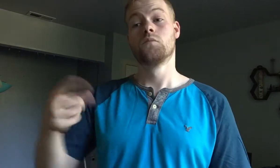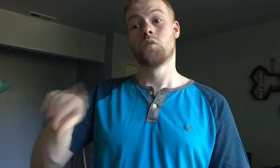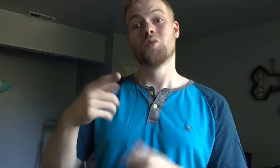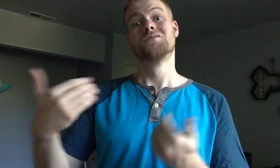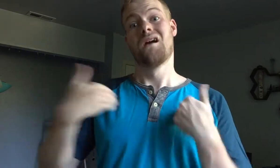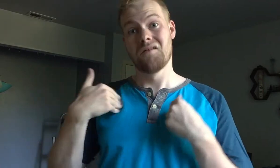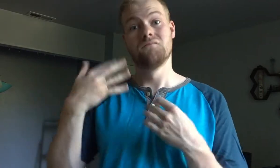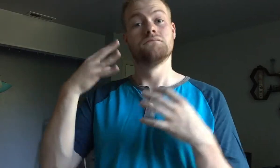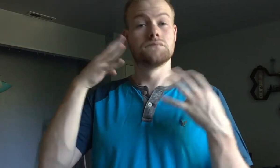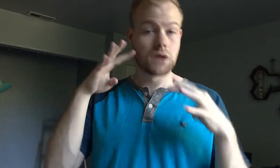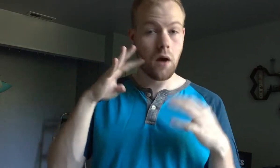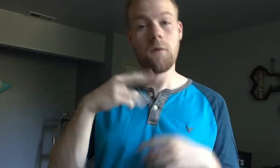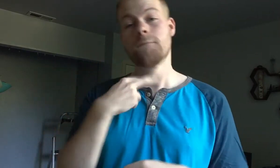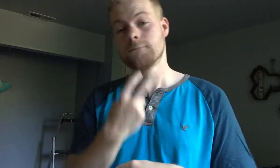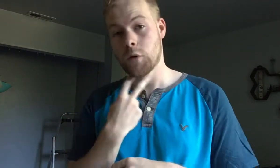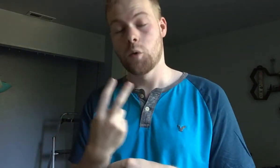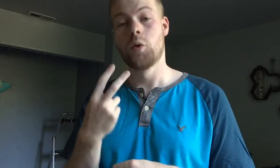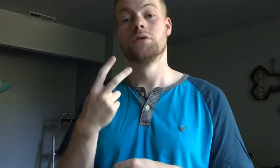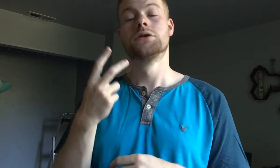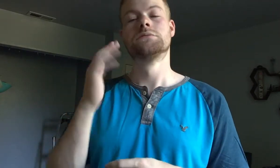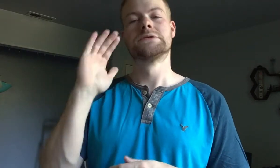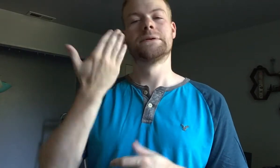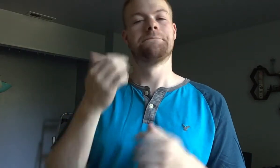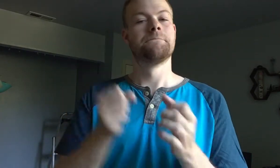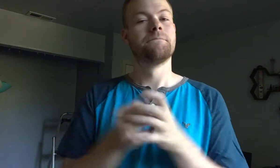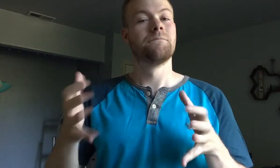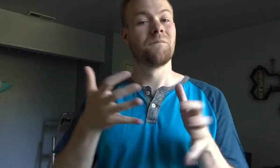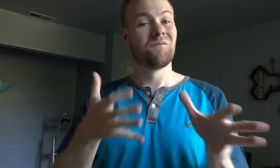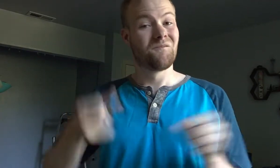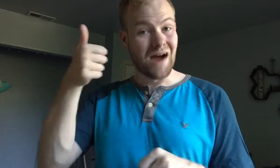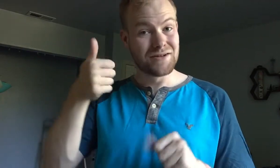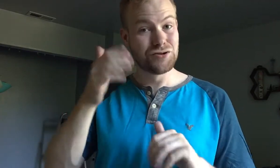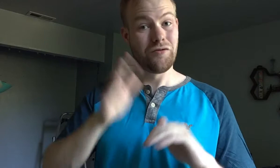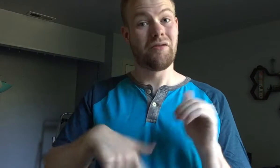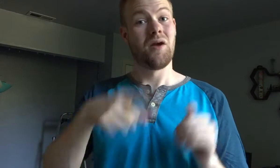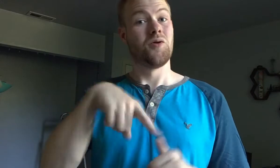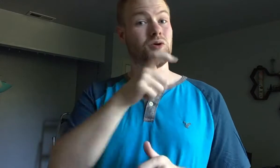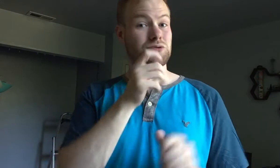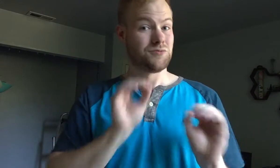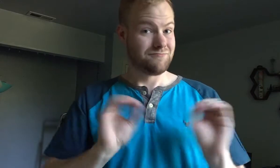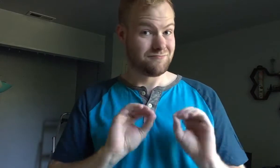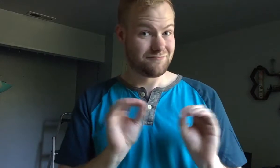Those who have sound/voice seem to be growing much faster than those who do not.